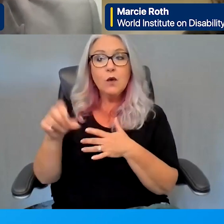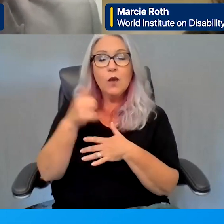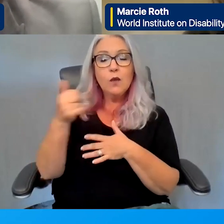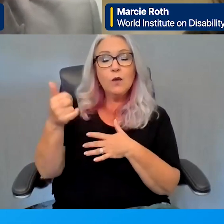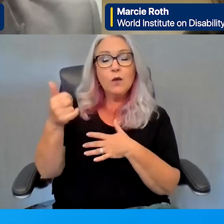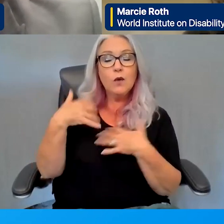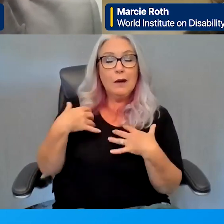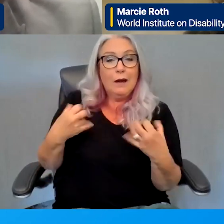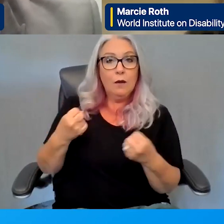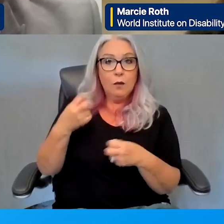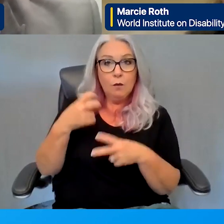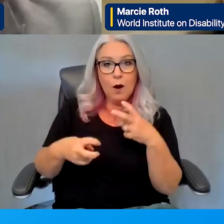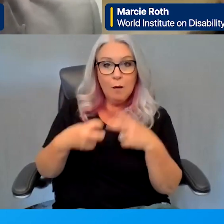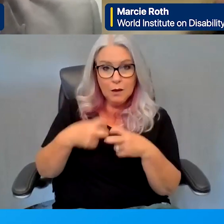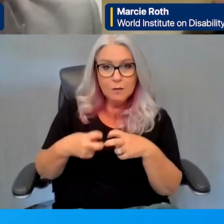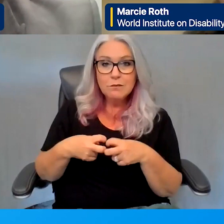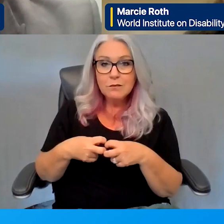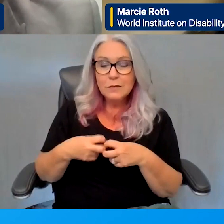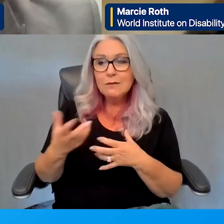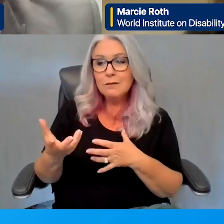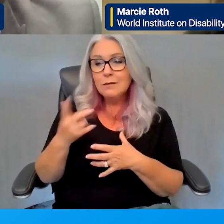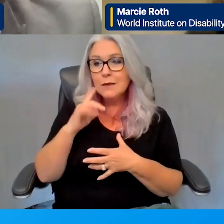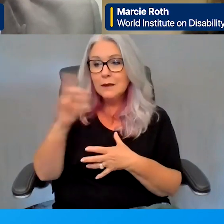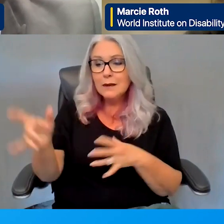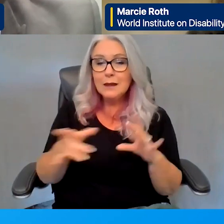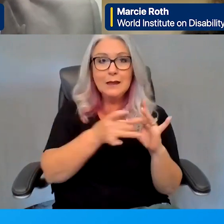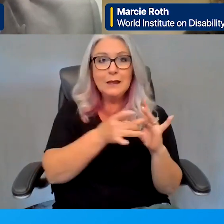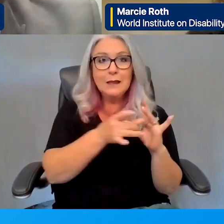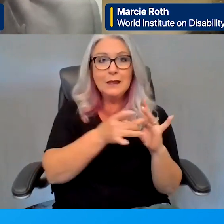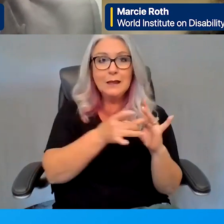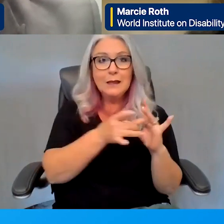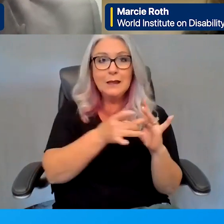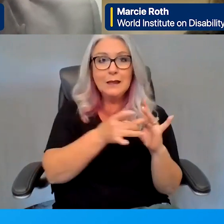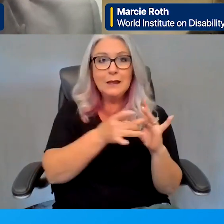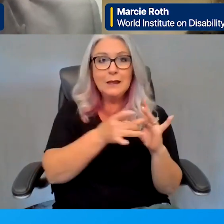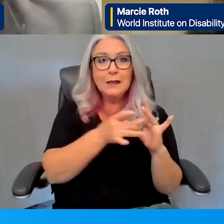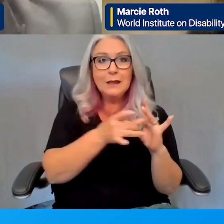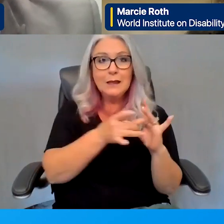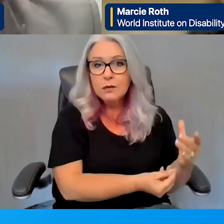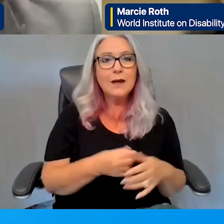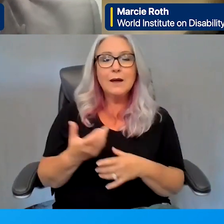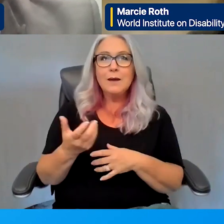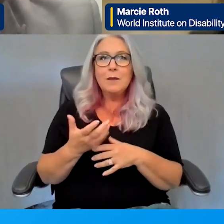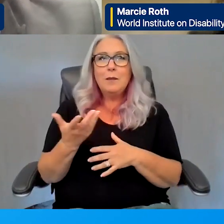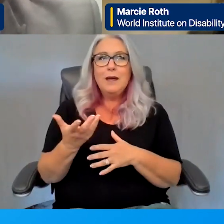People with comorbidities. But the fact of the matter is you don't go to a nursing home